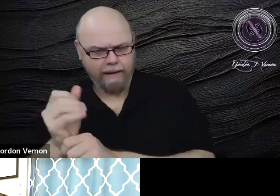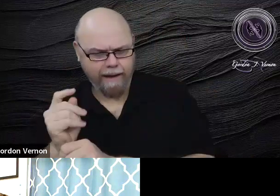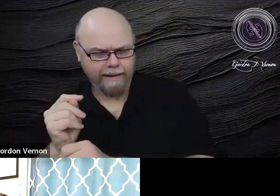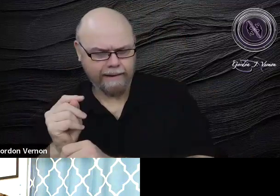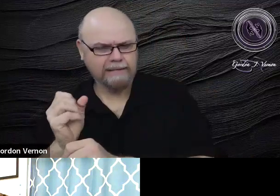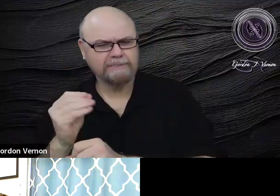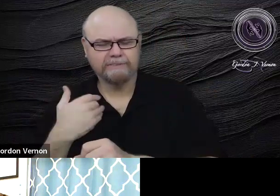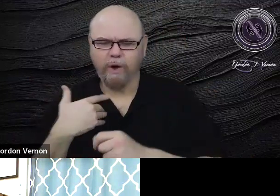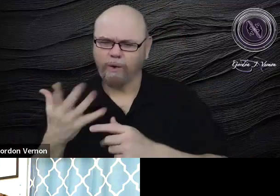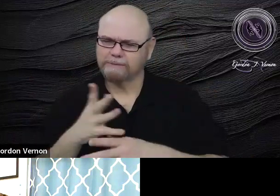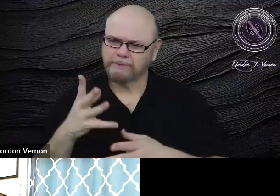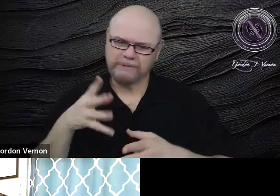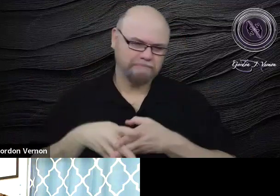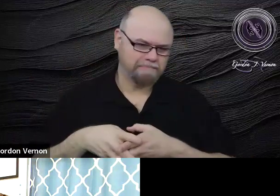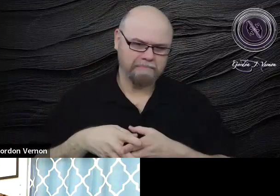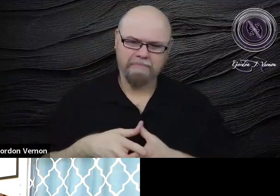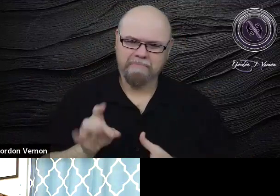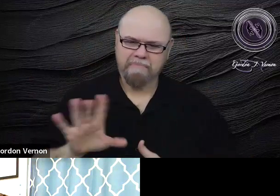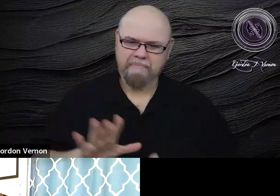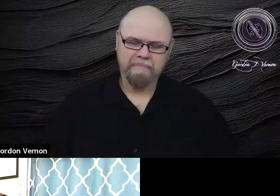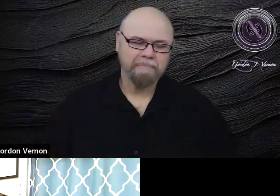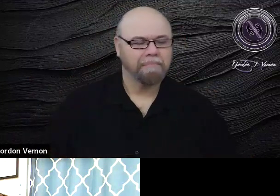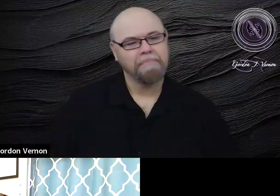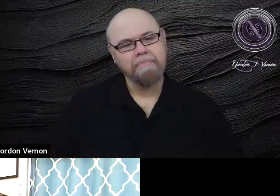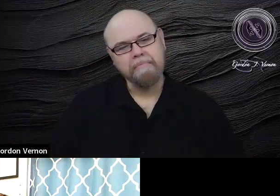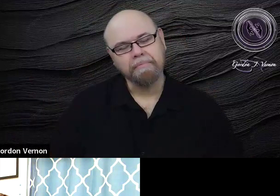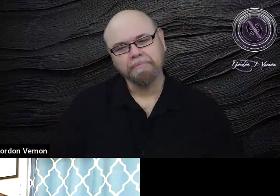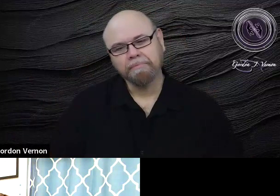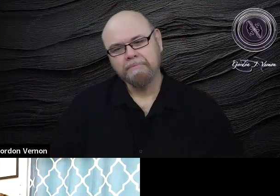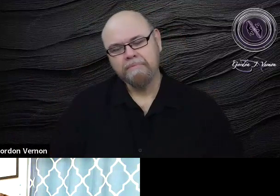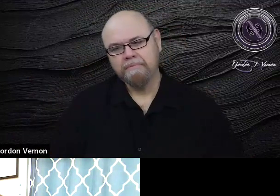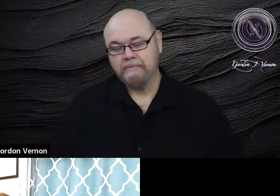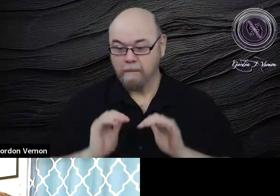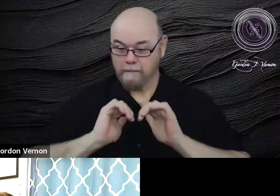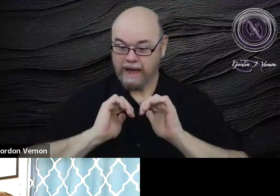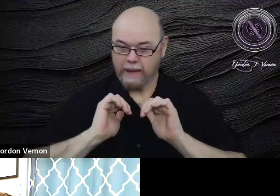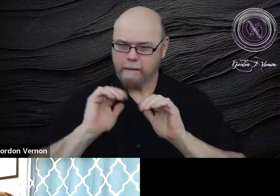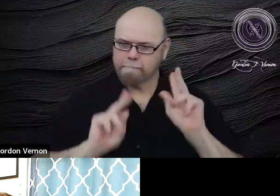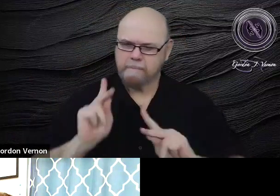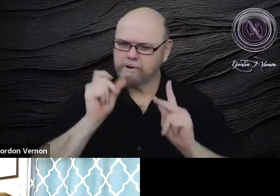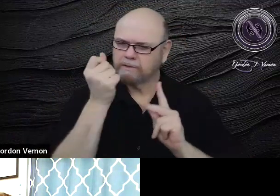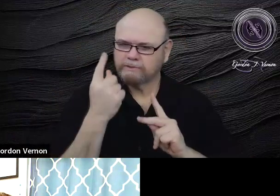basically they are either overrating or underrating their objective noise tolerance.